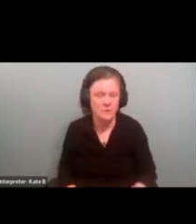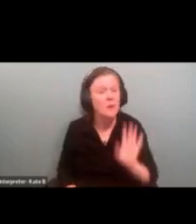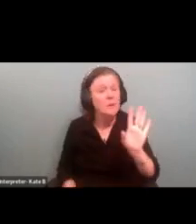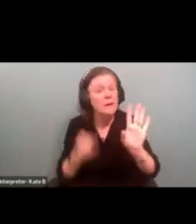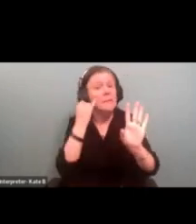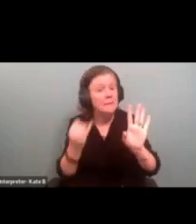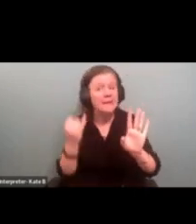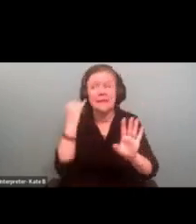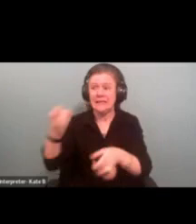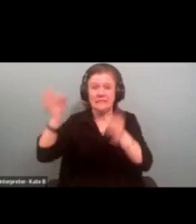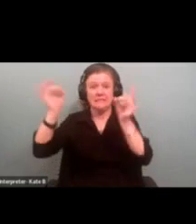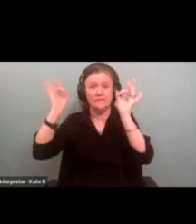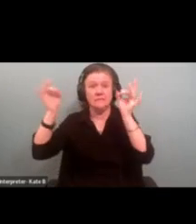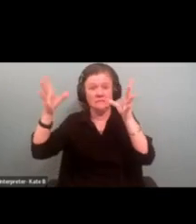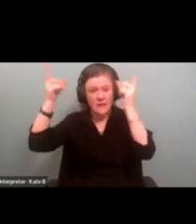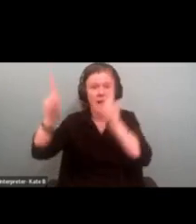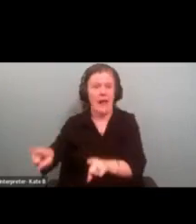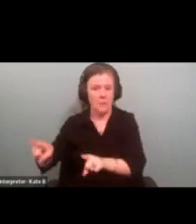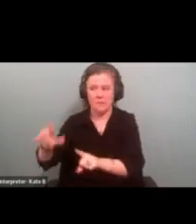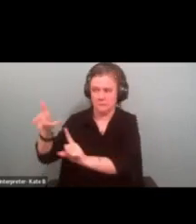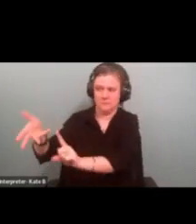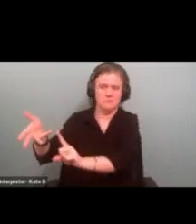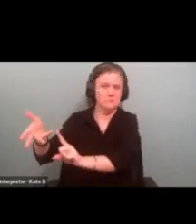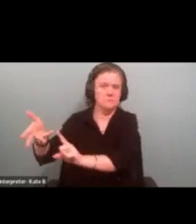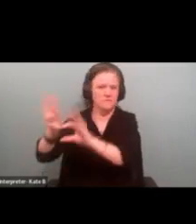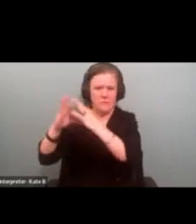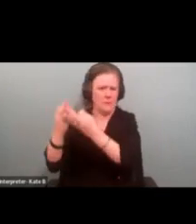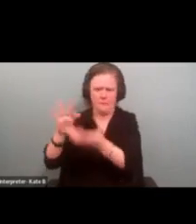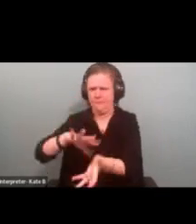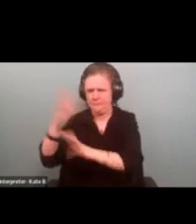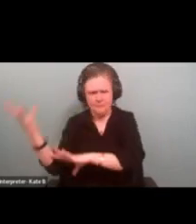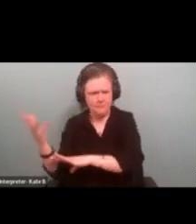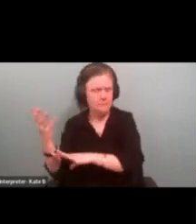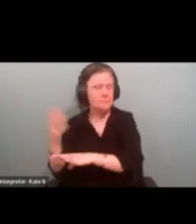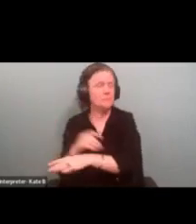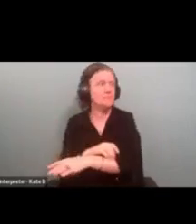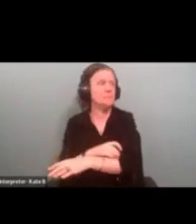a crisis happening in your life with your family. If you reach